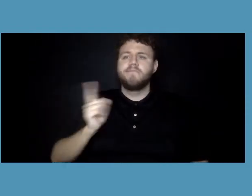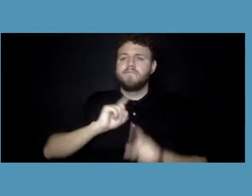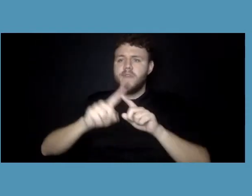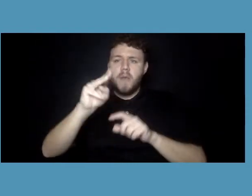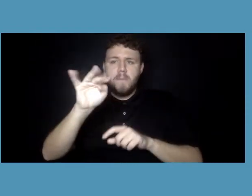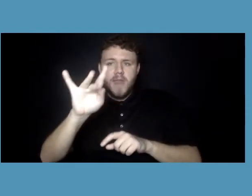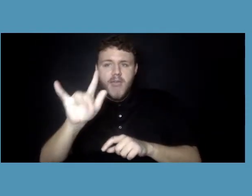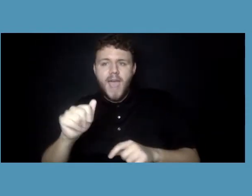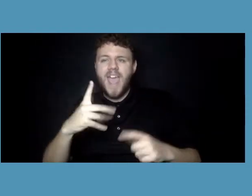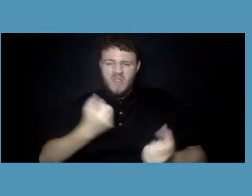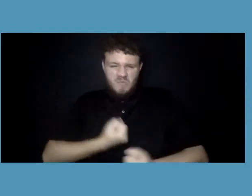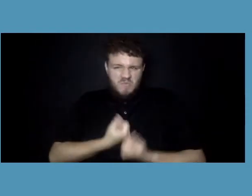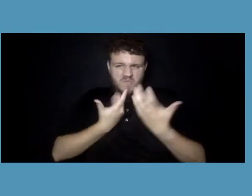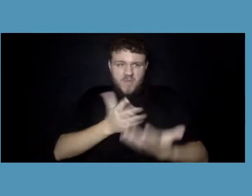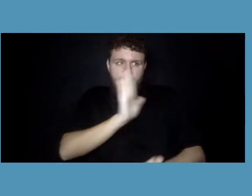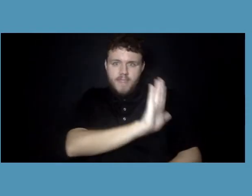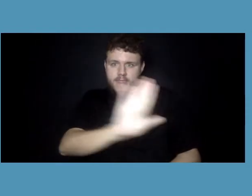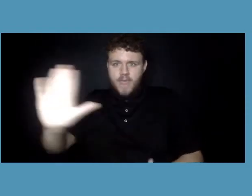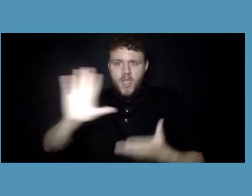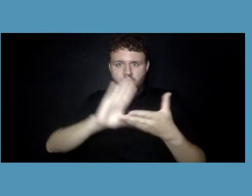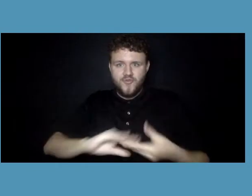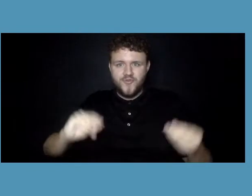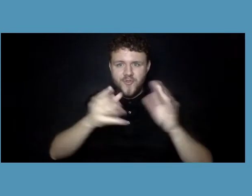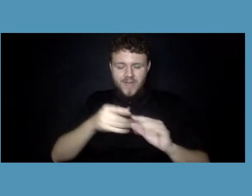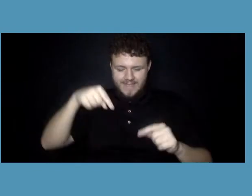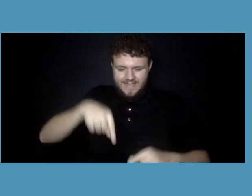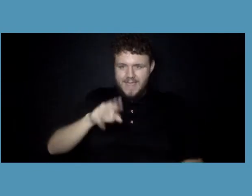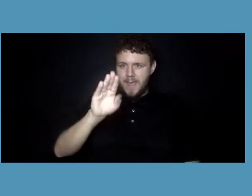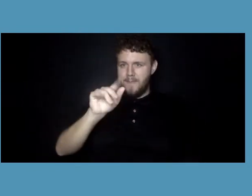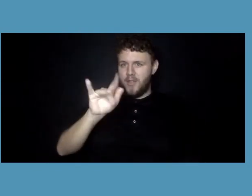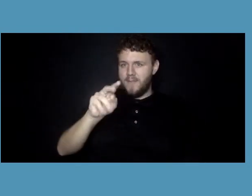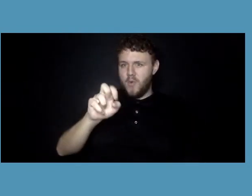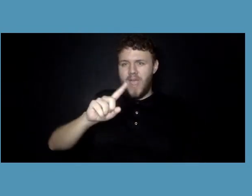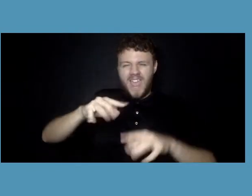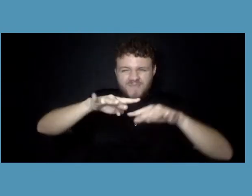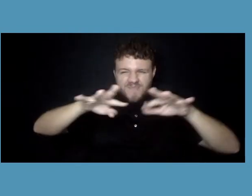share their narratives of the city, its places and the diverse people who have made Baltimore